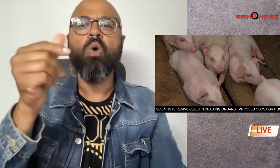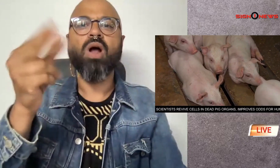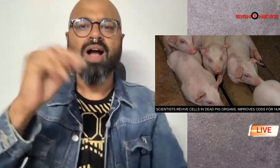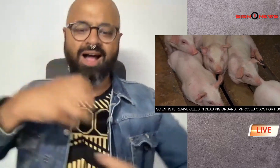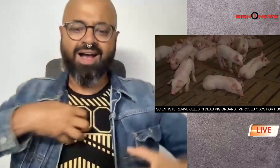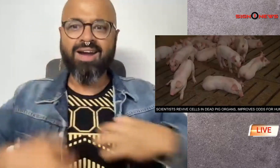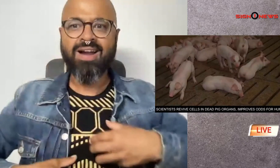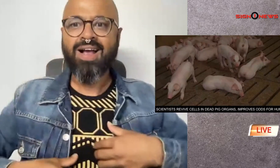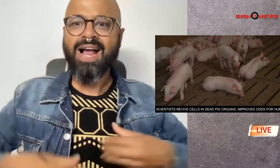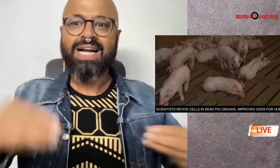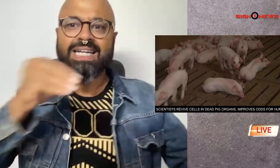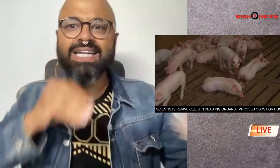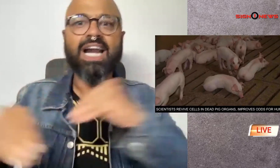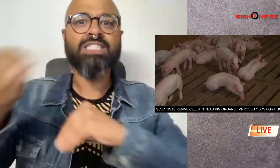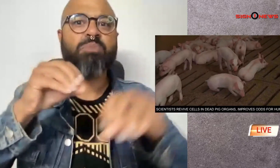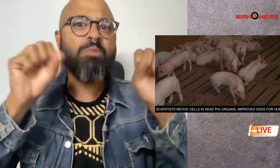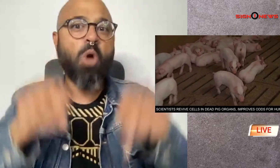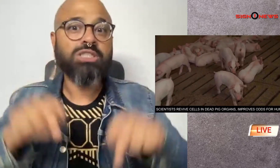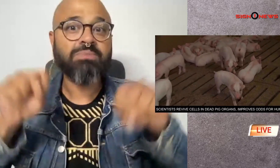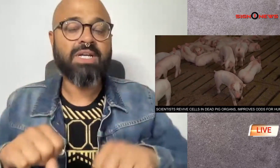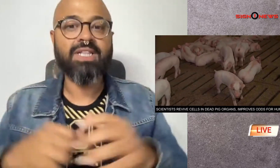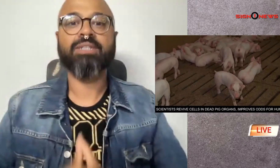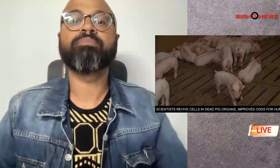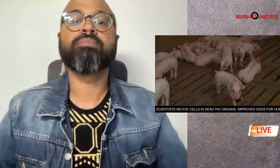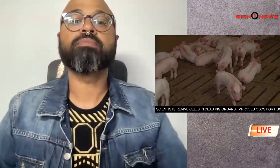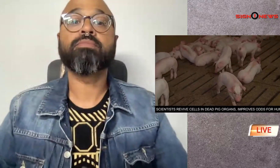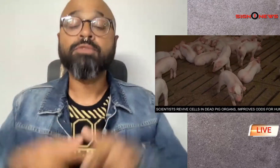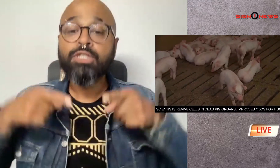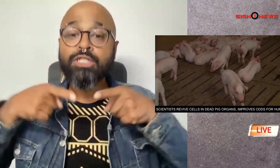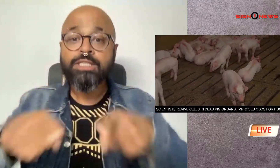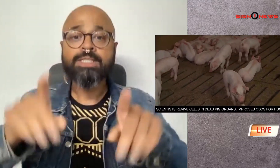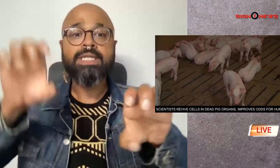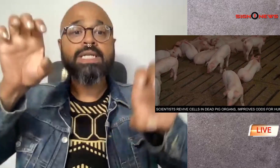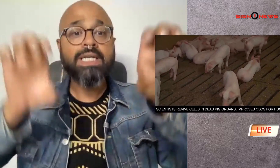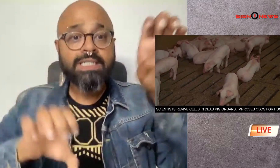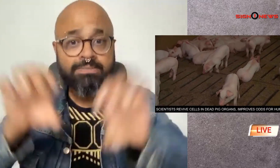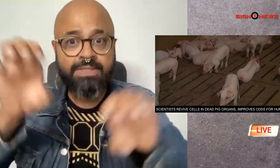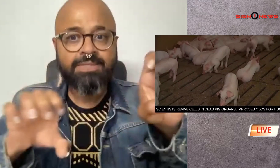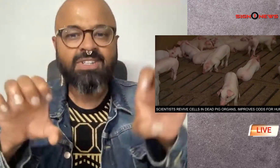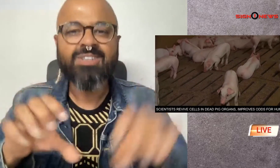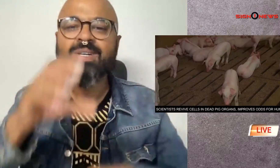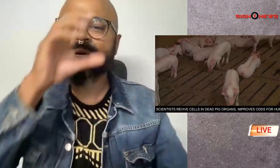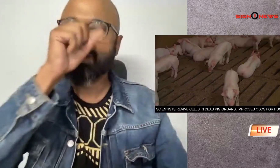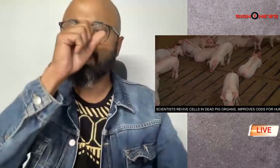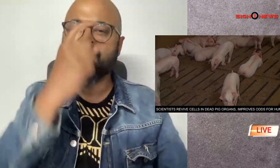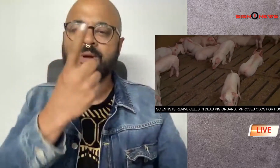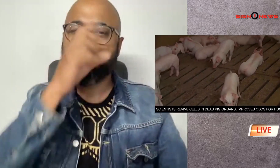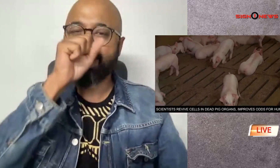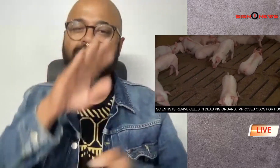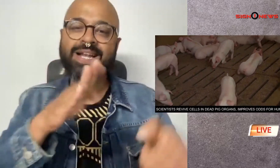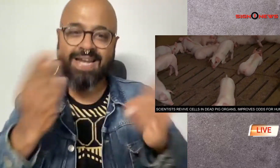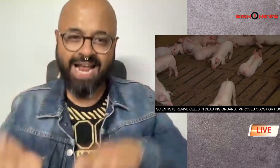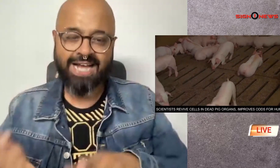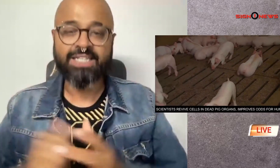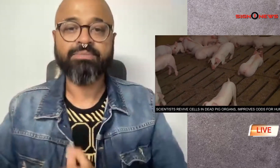that could make more organ transplants possible during an experiment a pig died